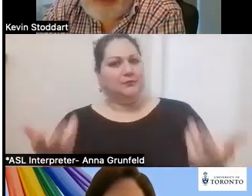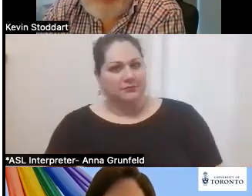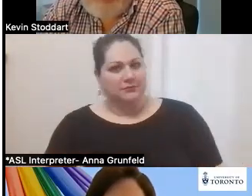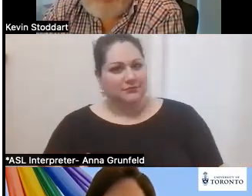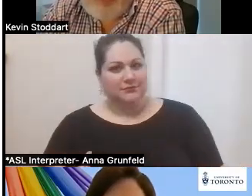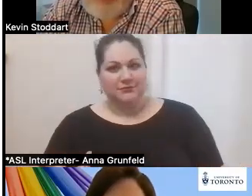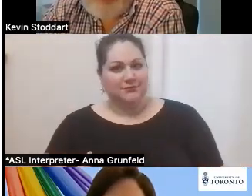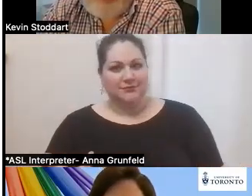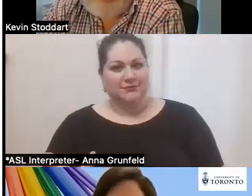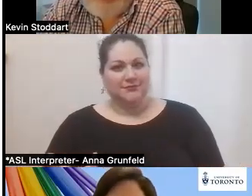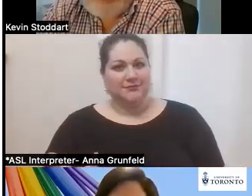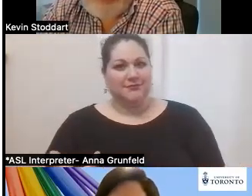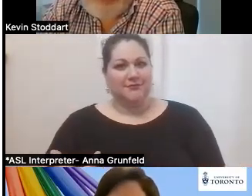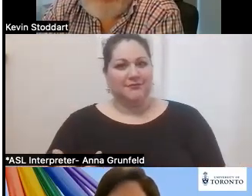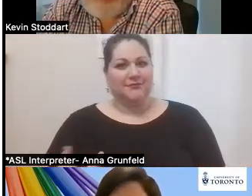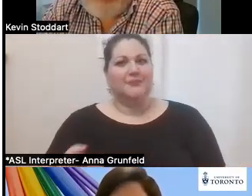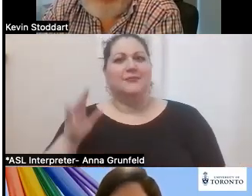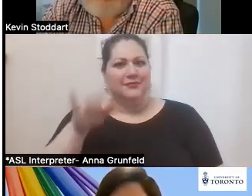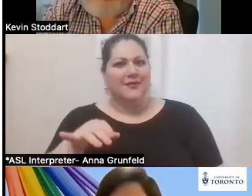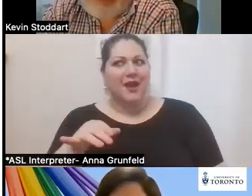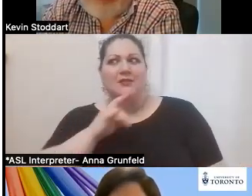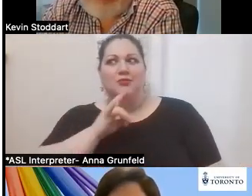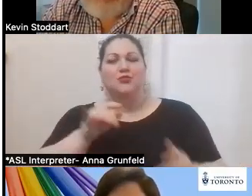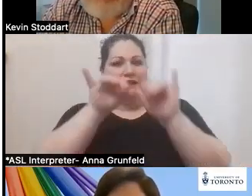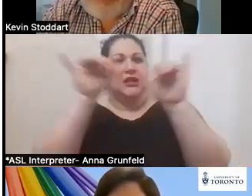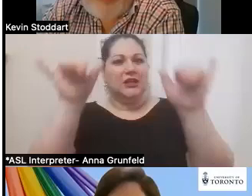That is what our system reflects.